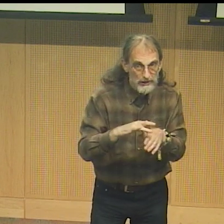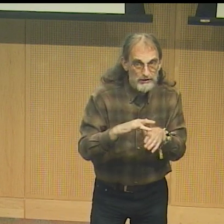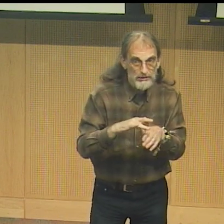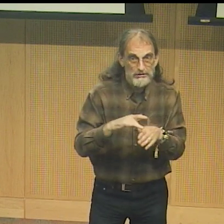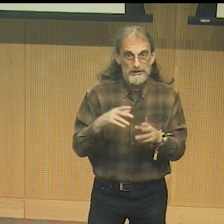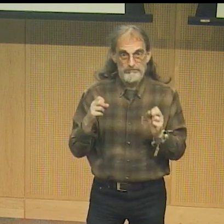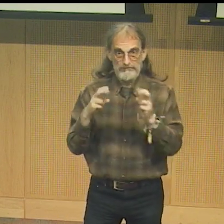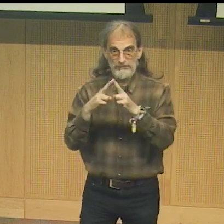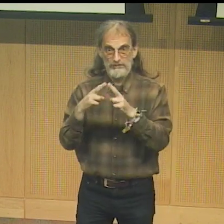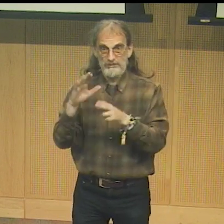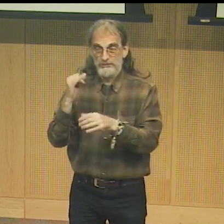they started at the school--